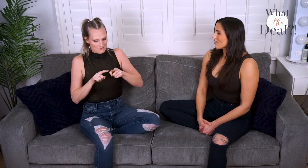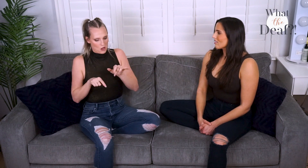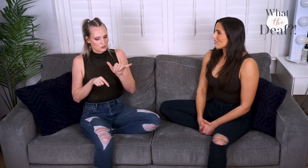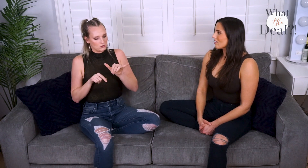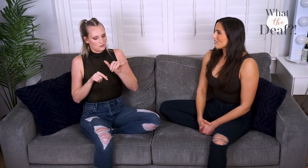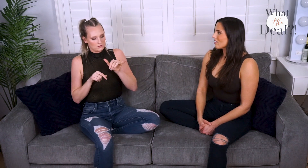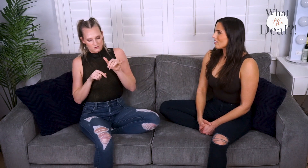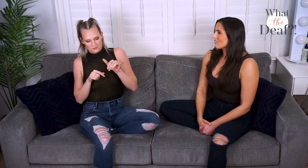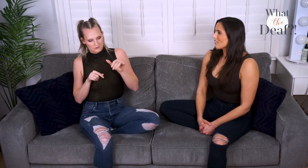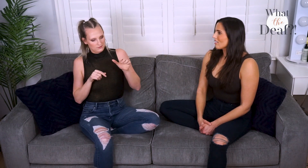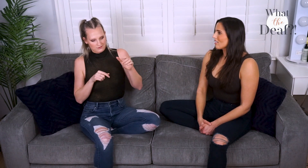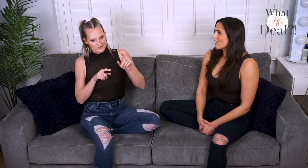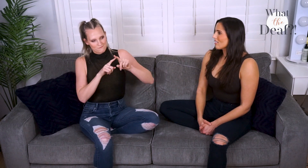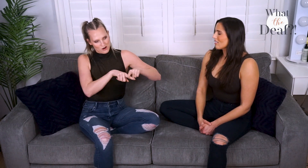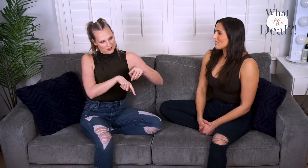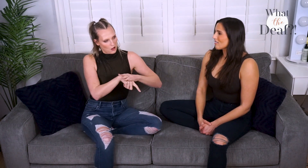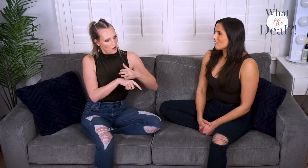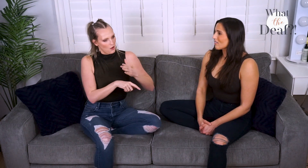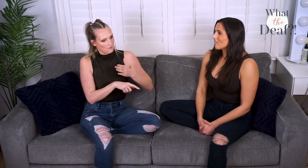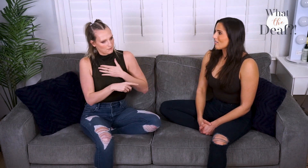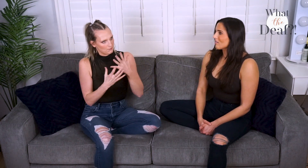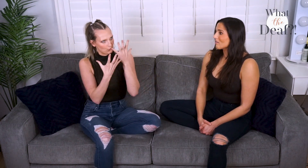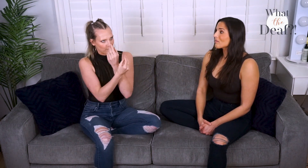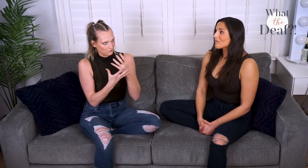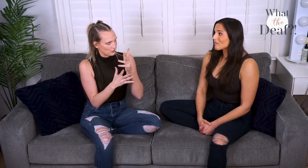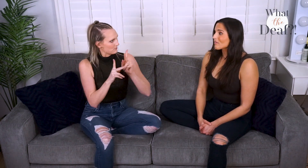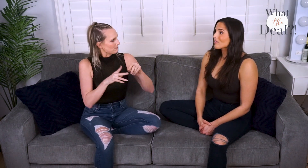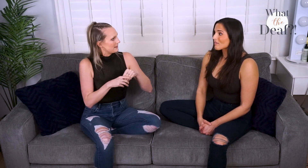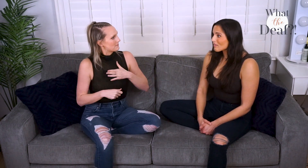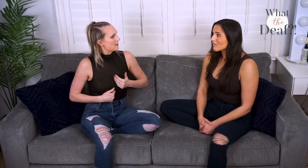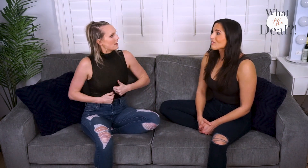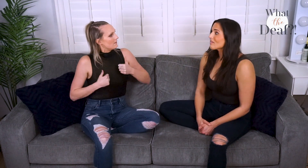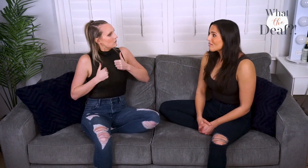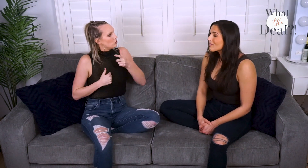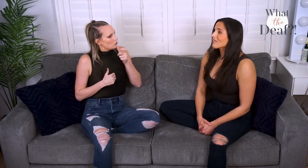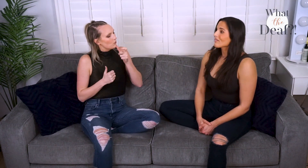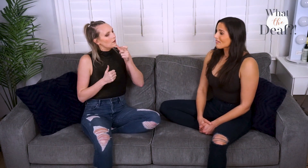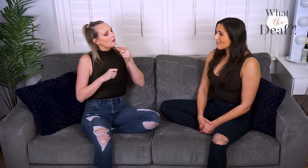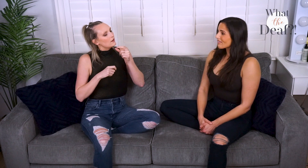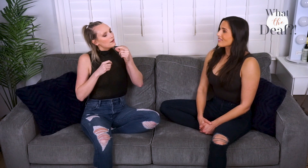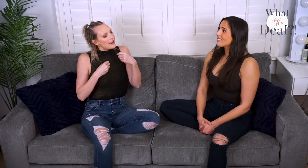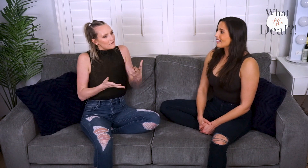but it really depends on my beautiful people that I have in my life